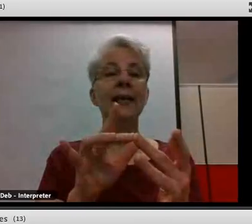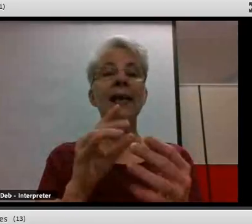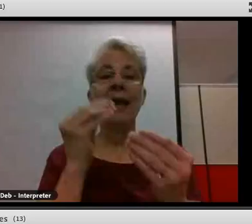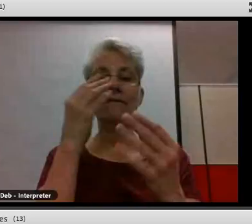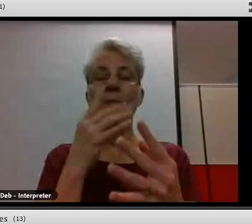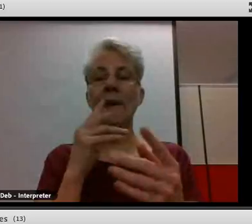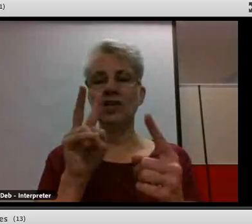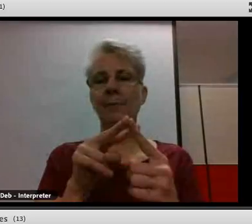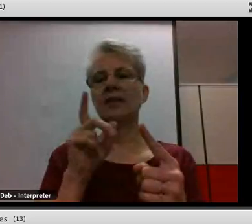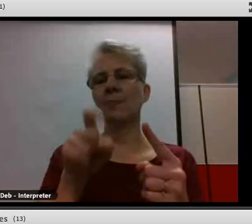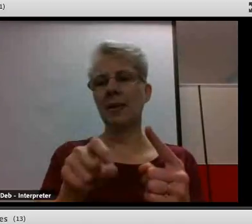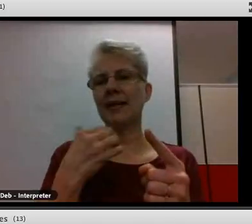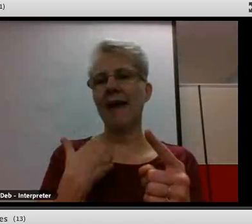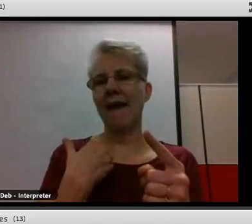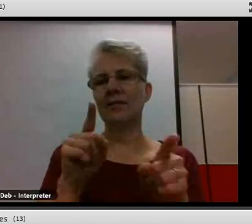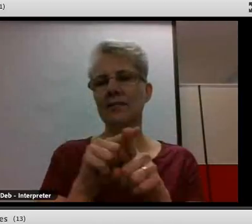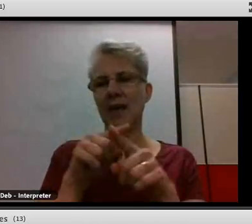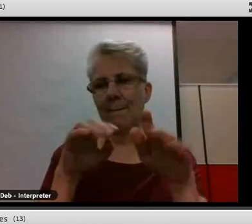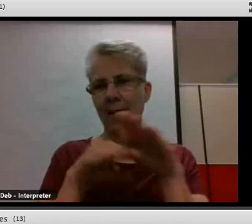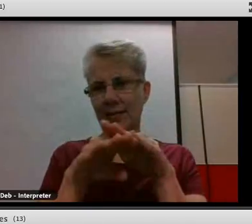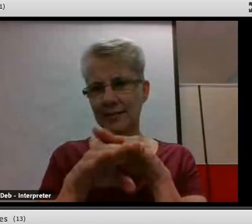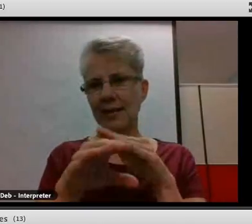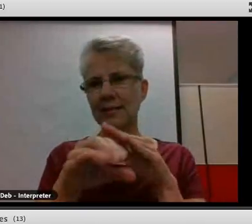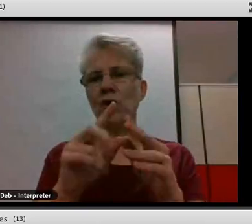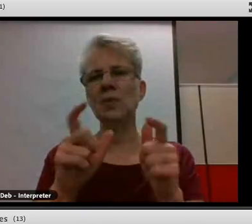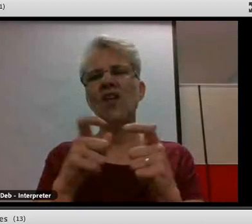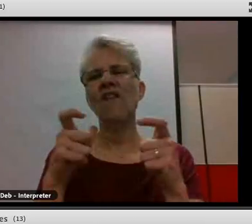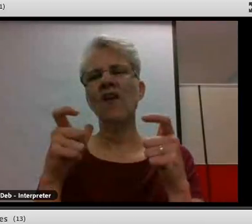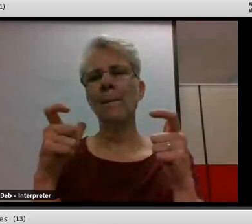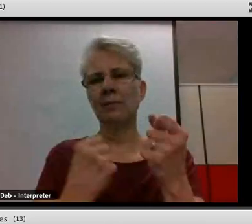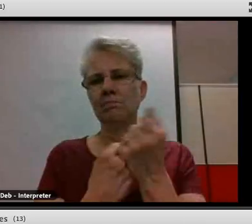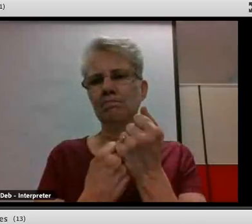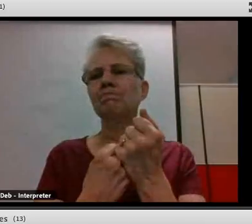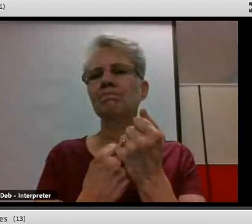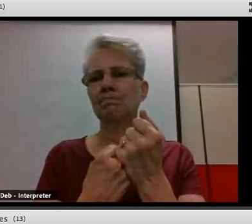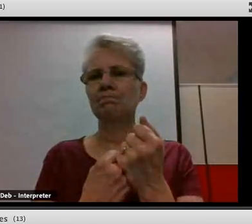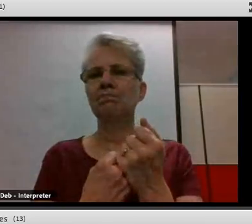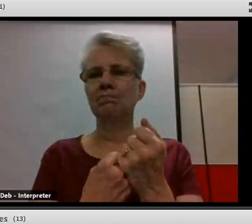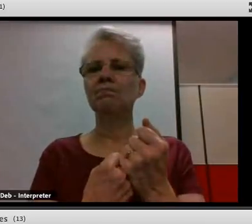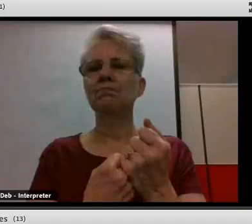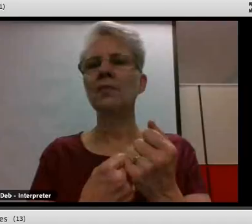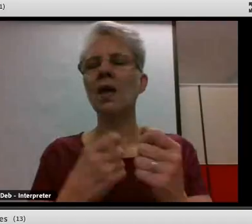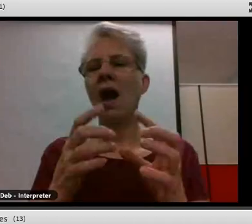but they can talk or use their eyes to track, to click on.